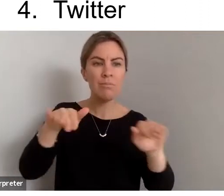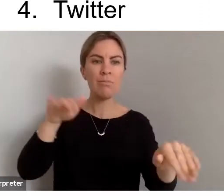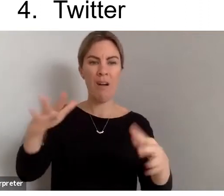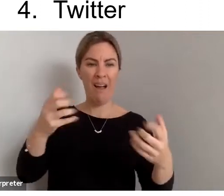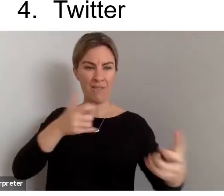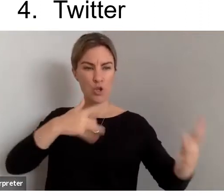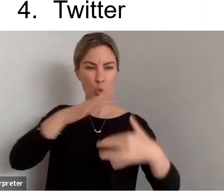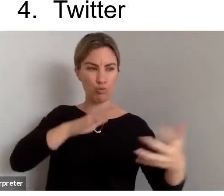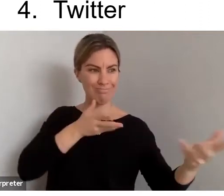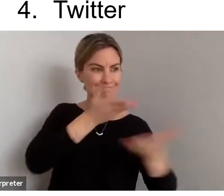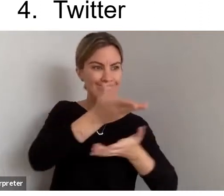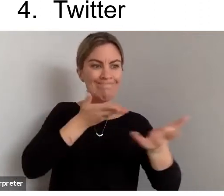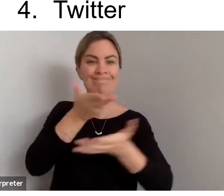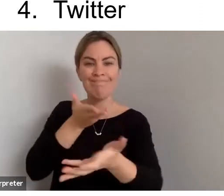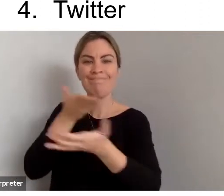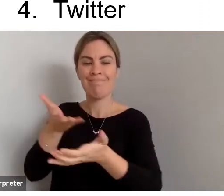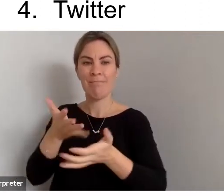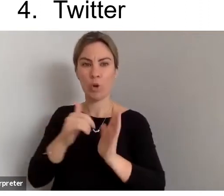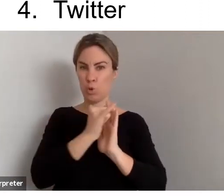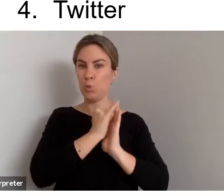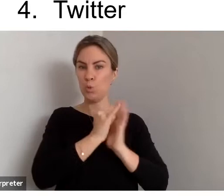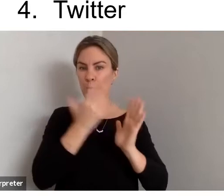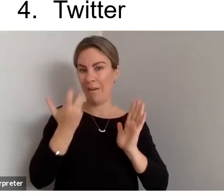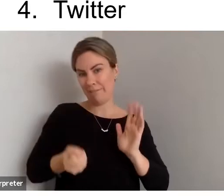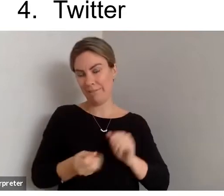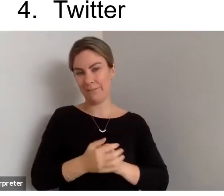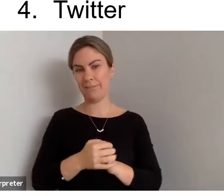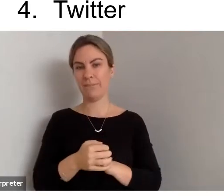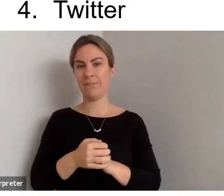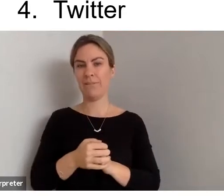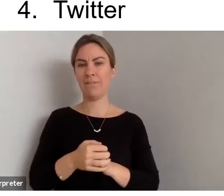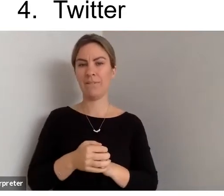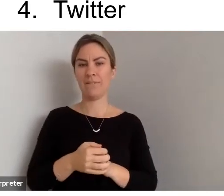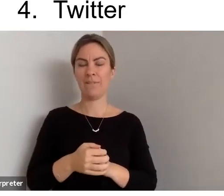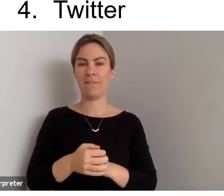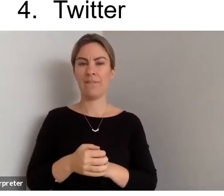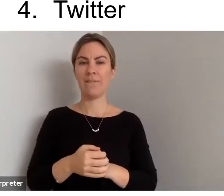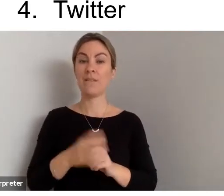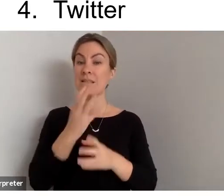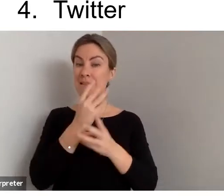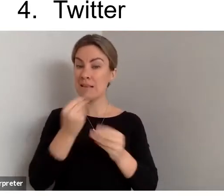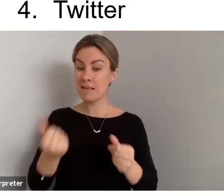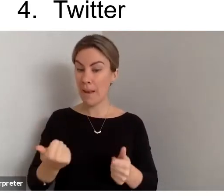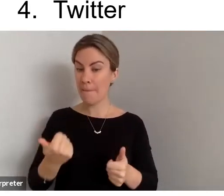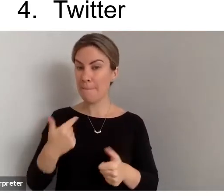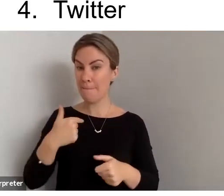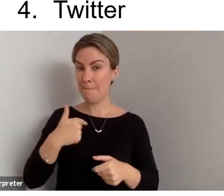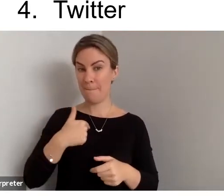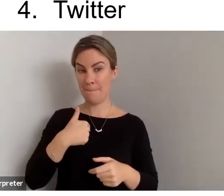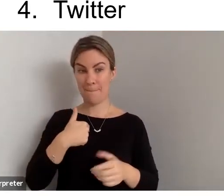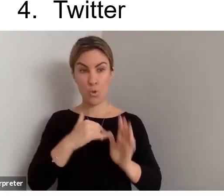They are also working to polish – they have moved from sharing videos